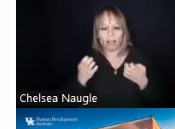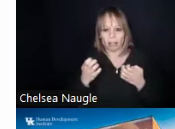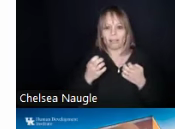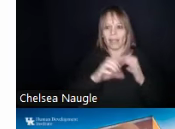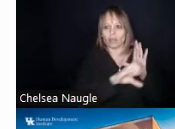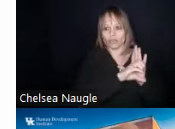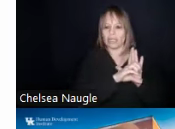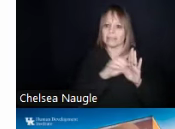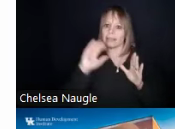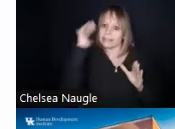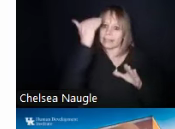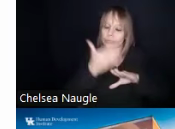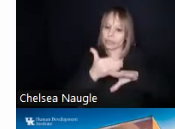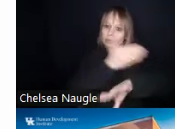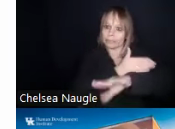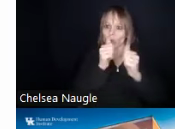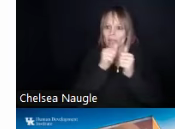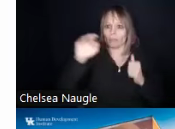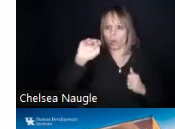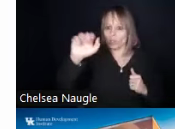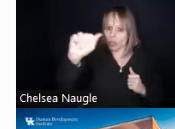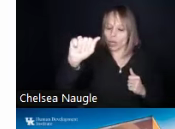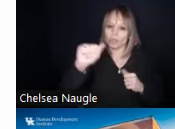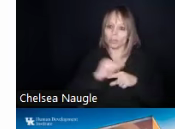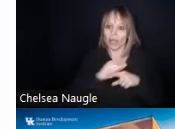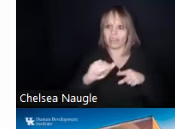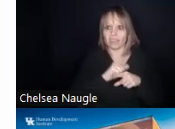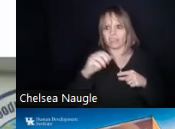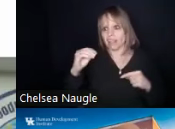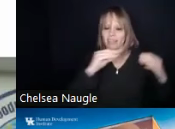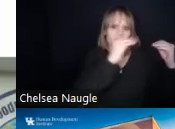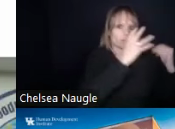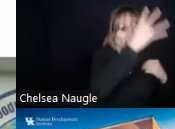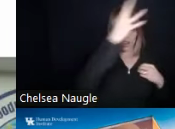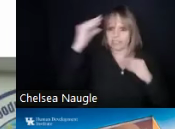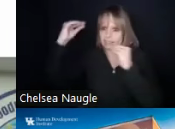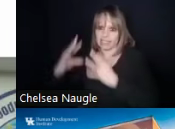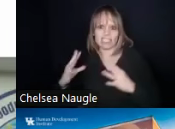the parents and the instructors really matched up well on those in agreement. Uh here's some pictures from some of my